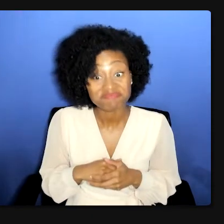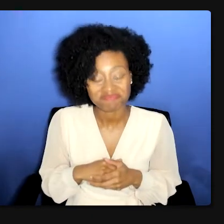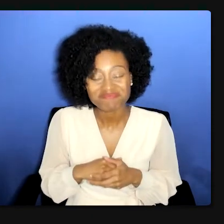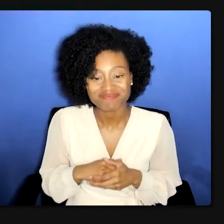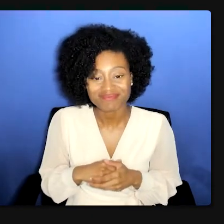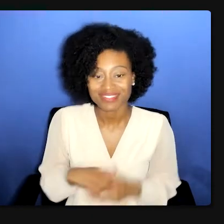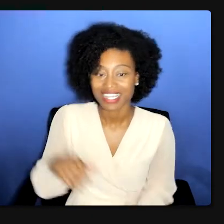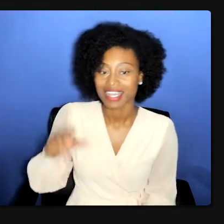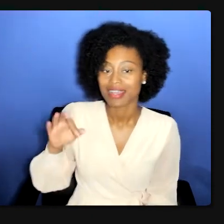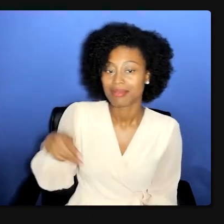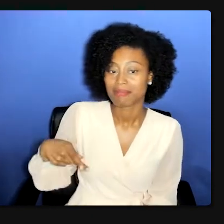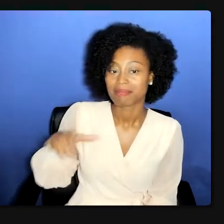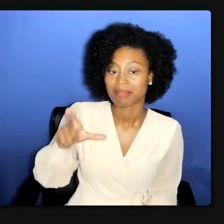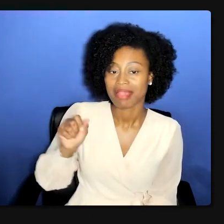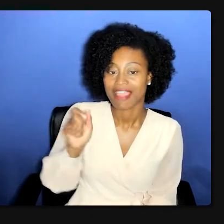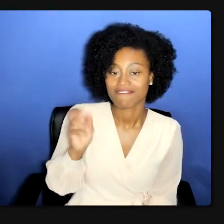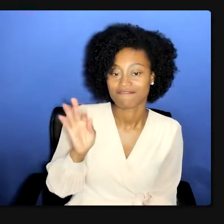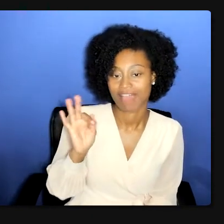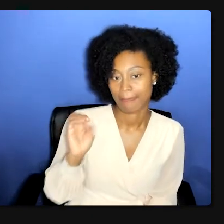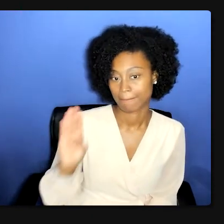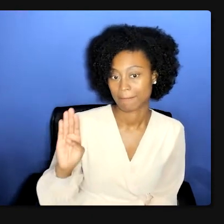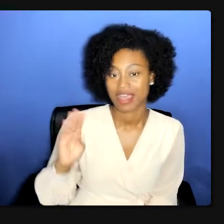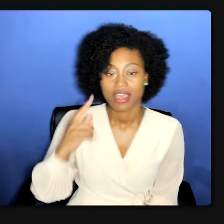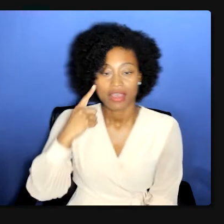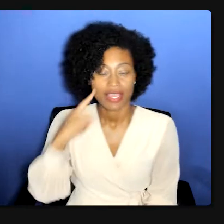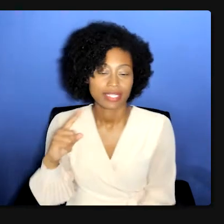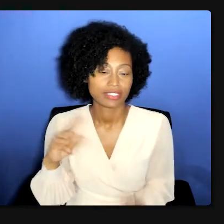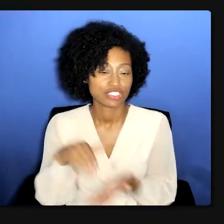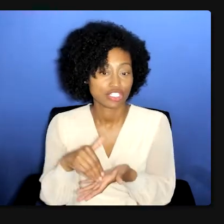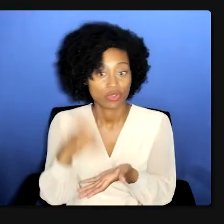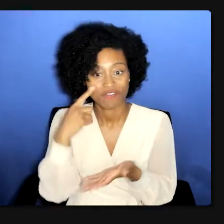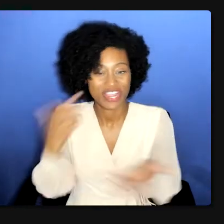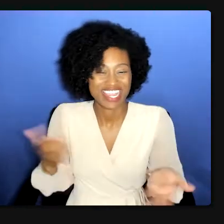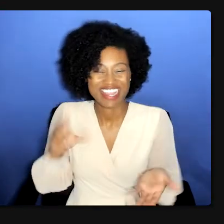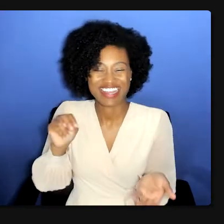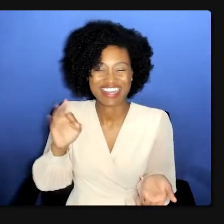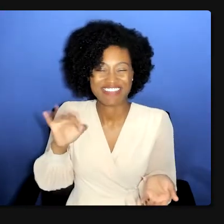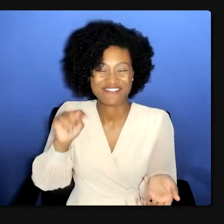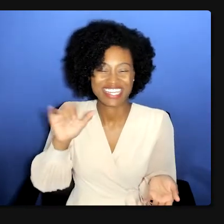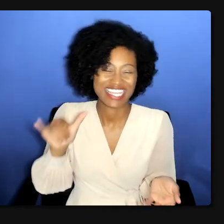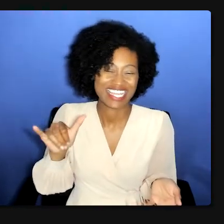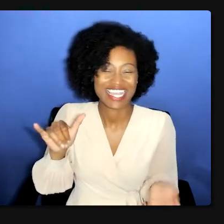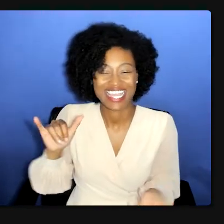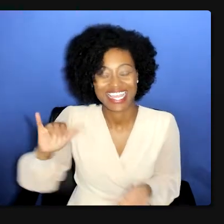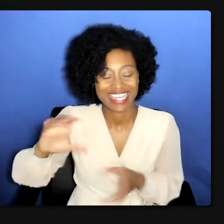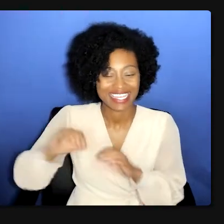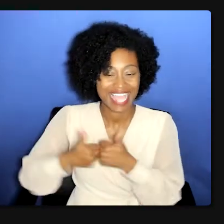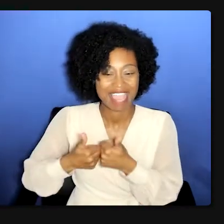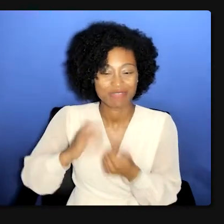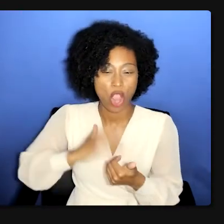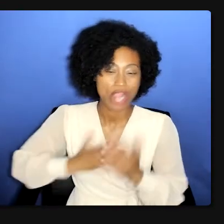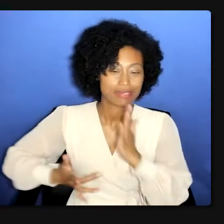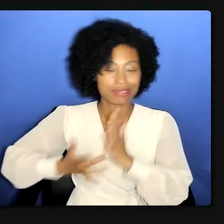So PlayFab itself, very central to the Nifty Games tech stack. What we have here is an infographic showing